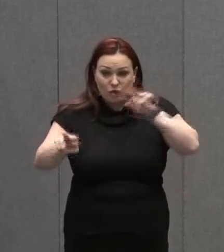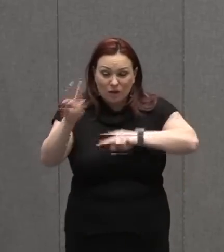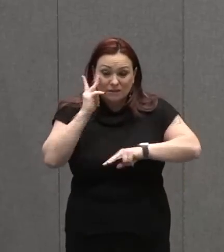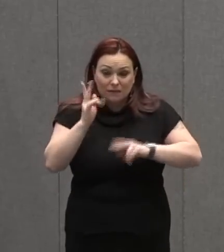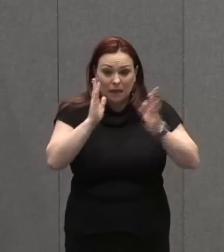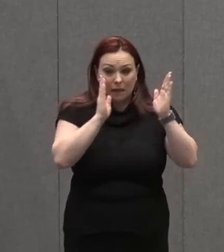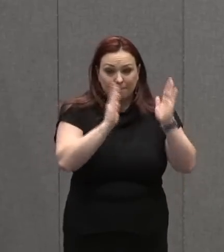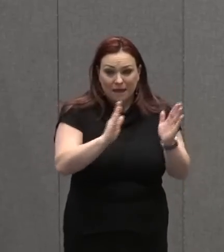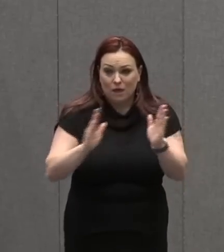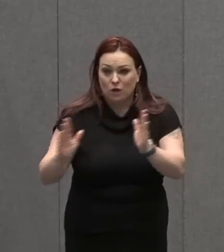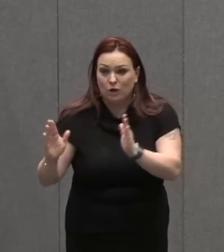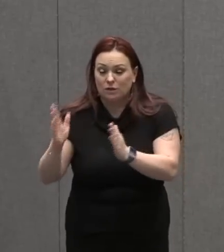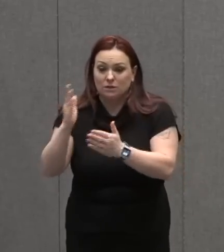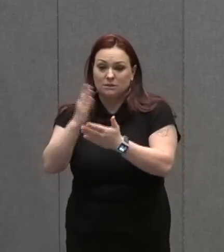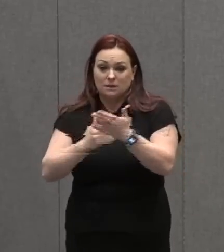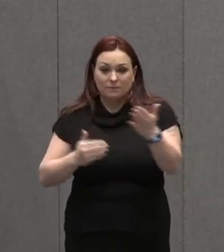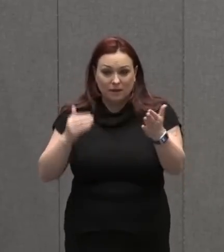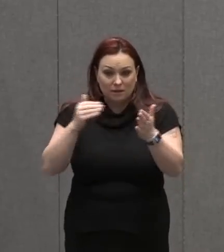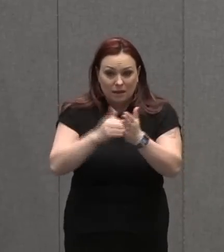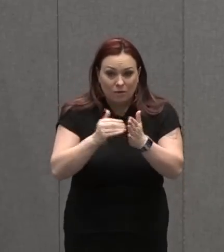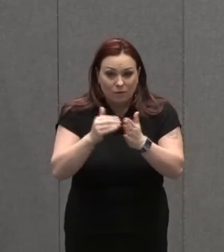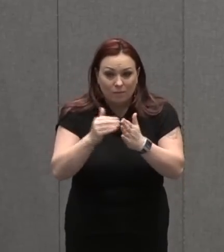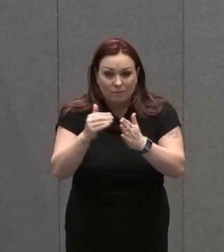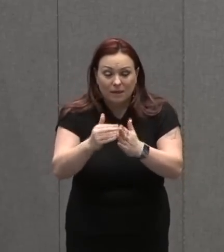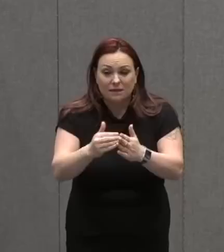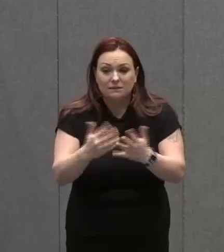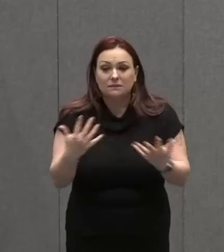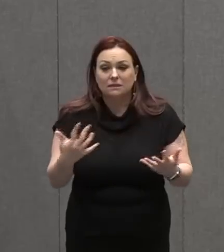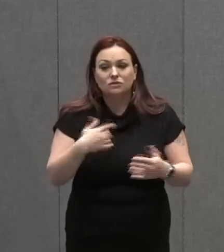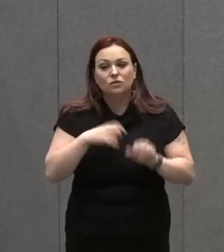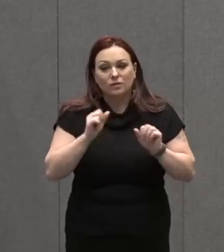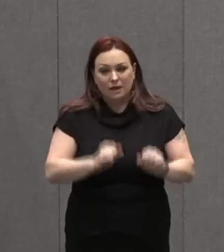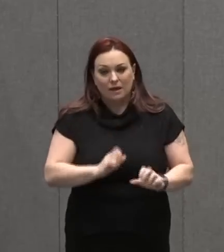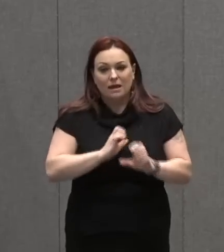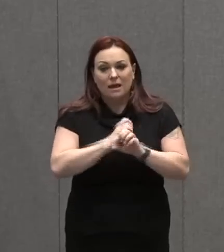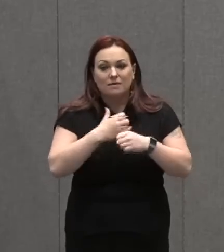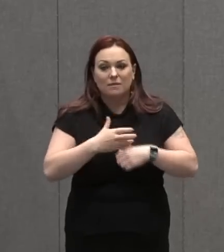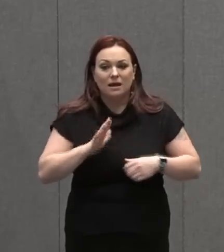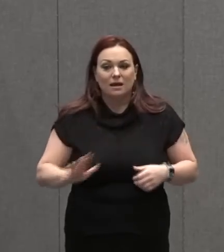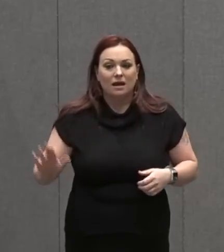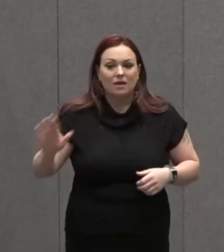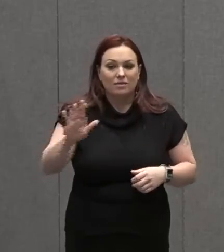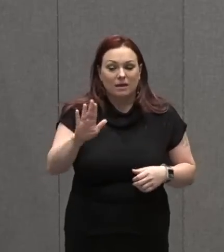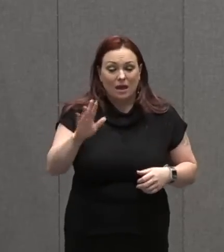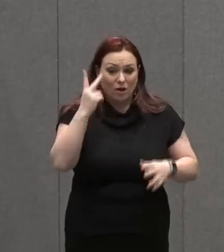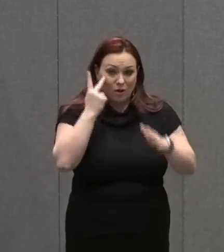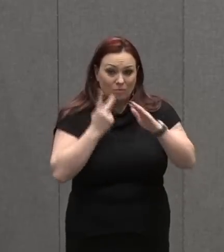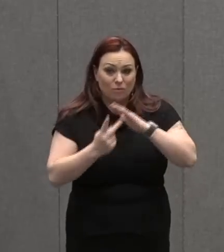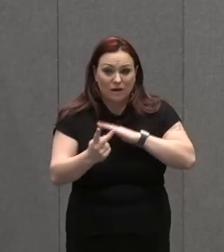something that repeats over and over so that they can make their predictions.